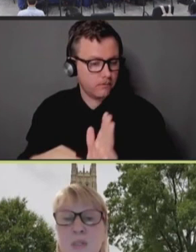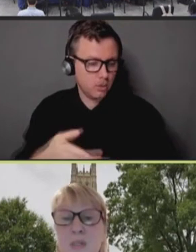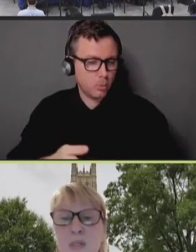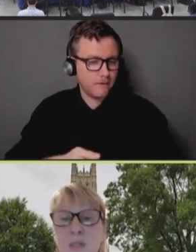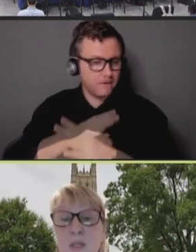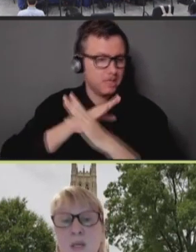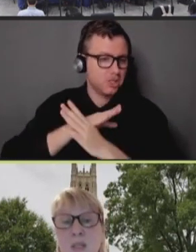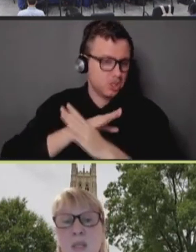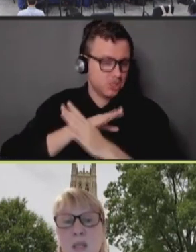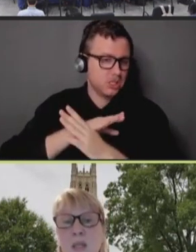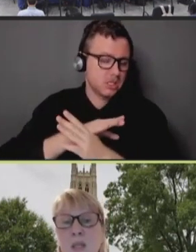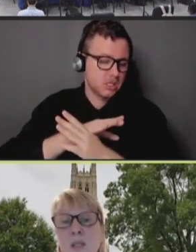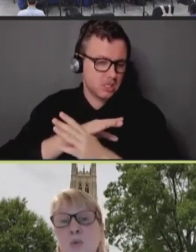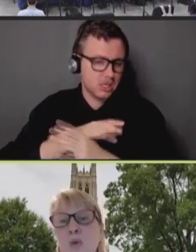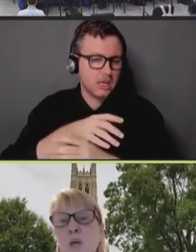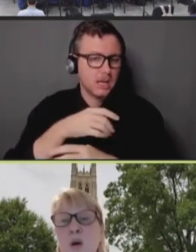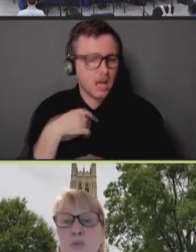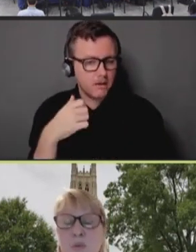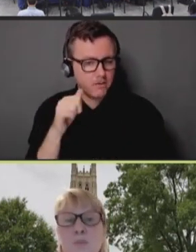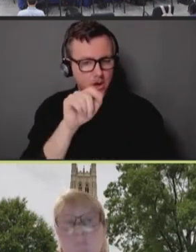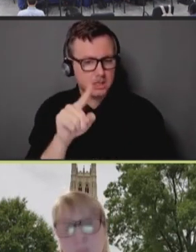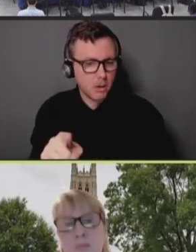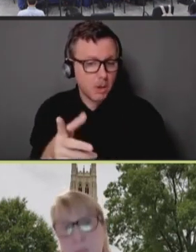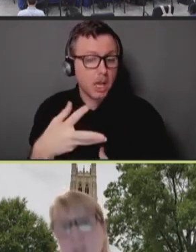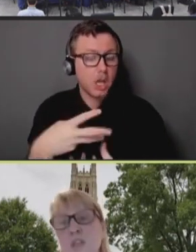disease taken into account risk factors.